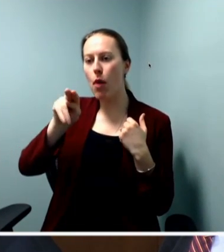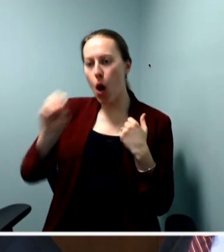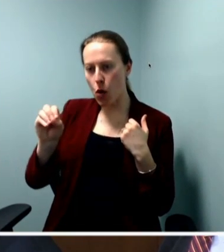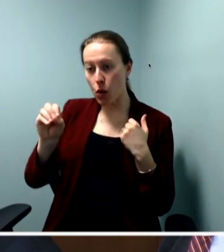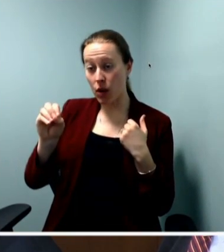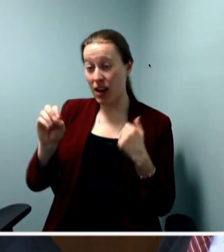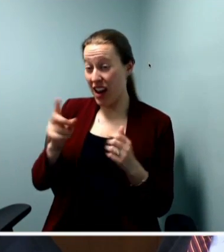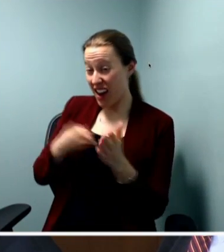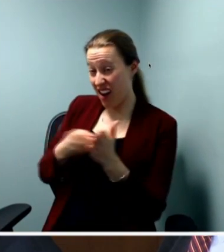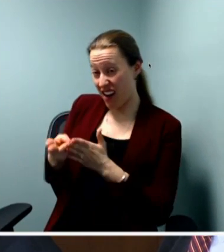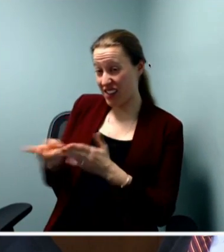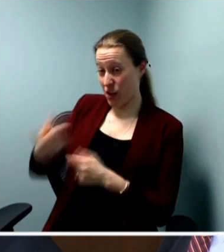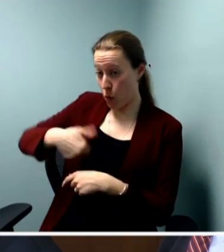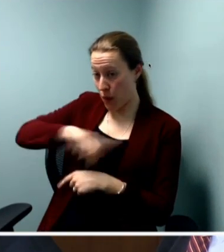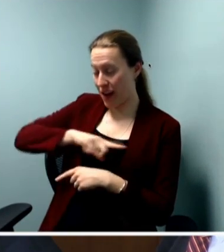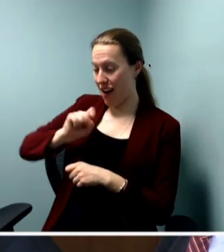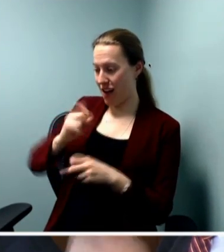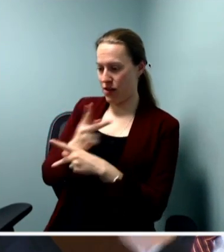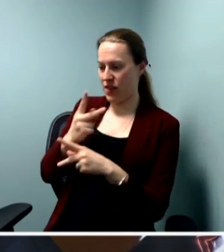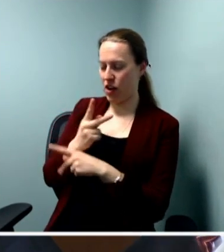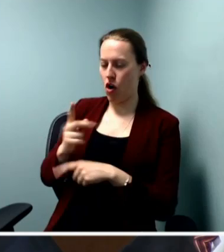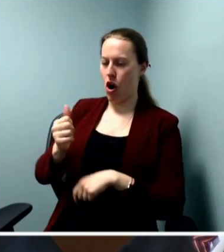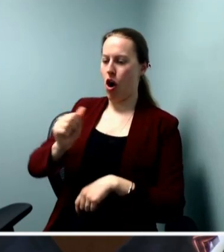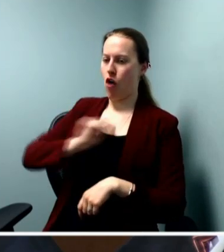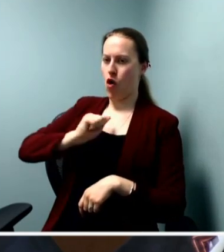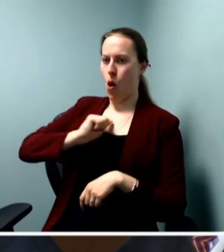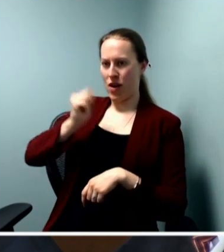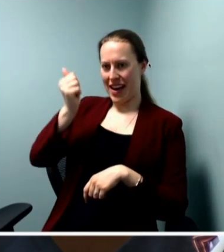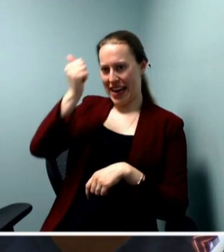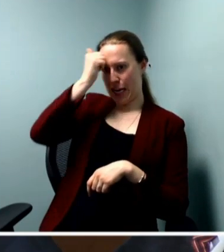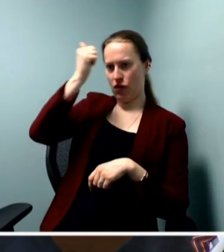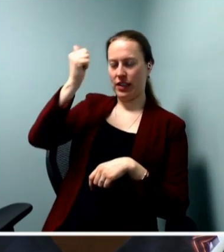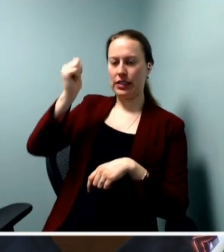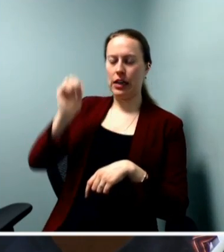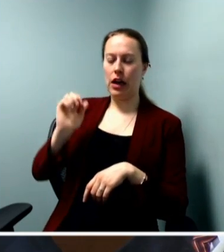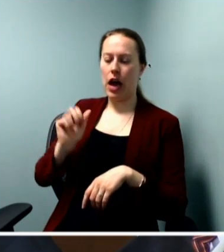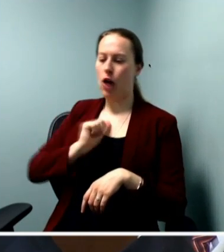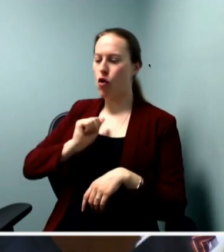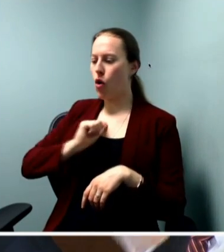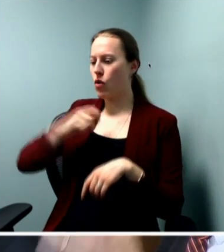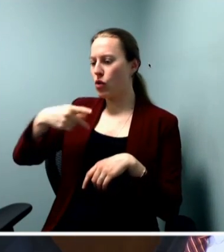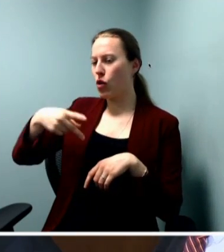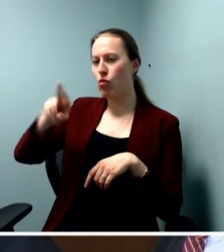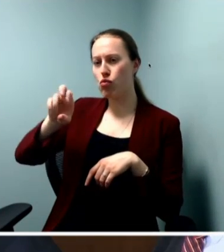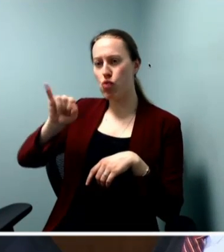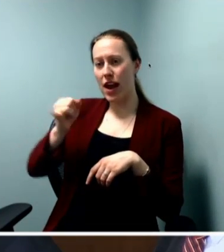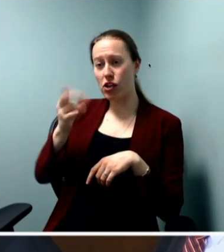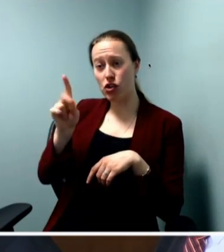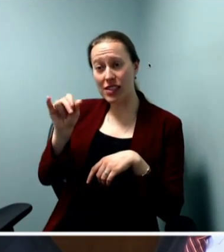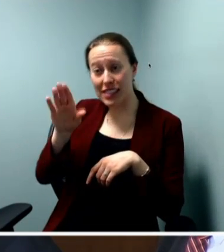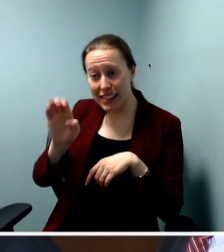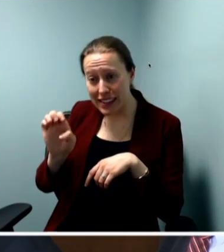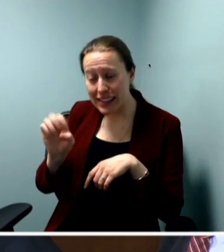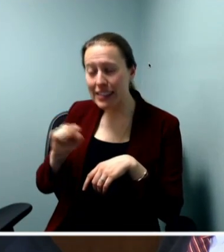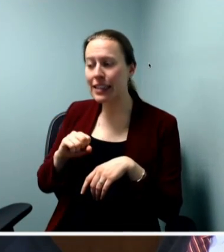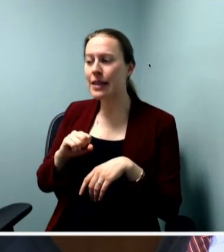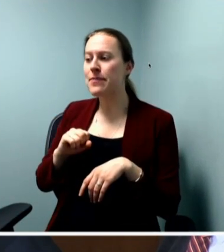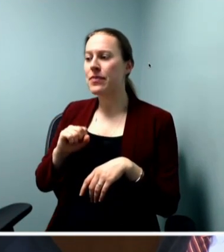and our own ignorance, and our own fears about this unknown reality for many of us.